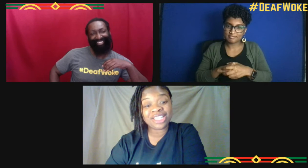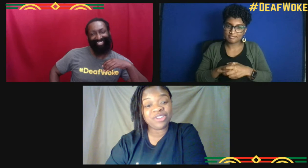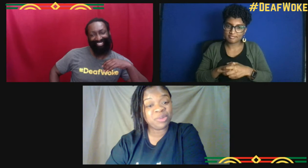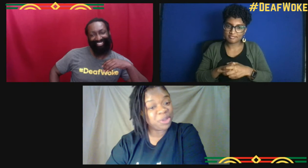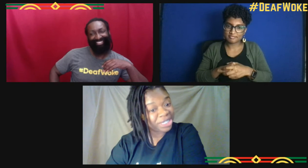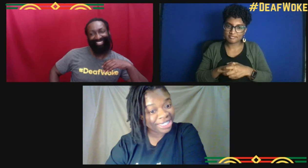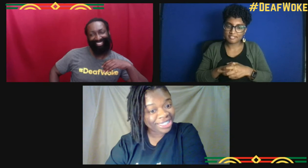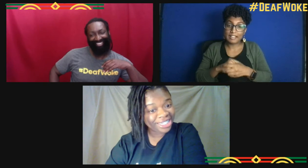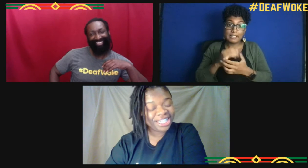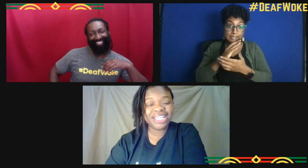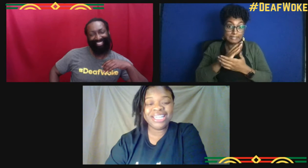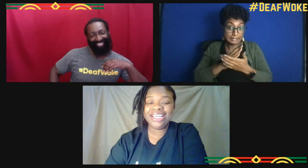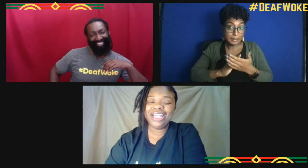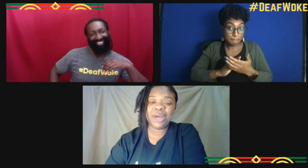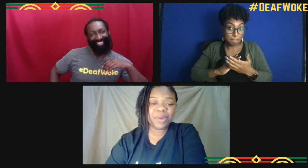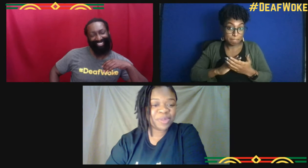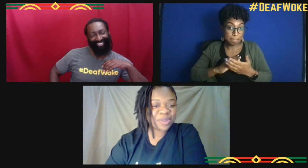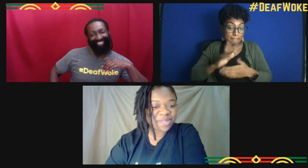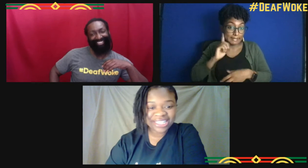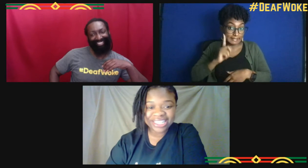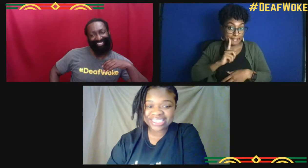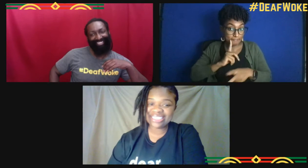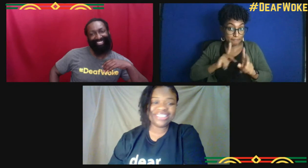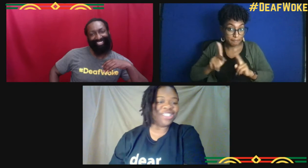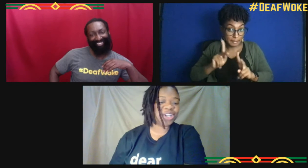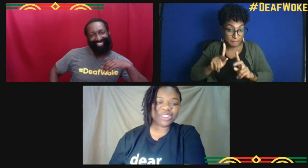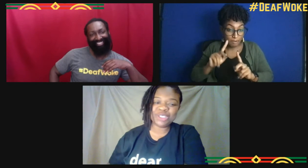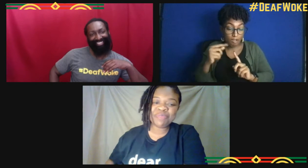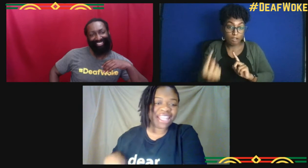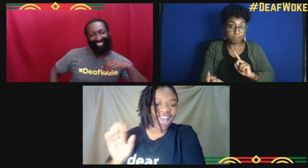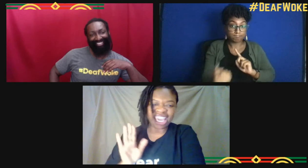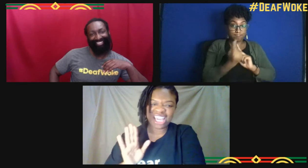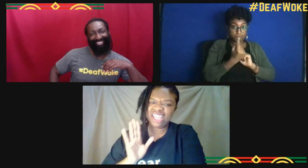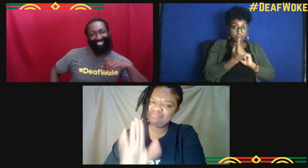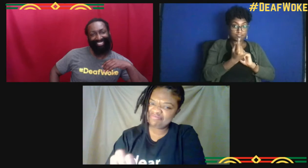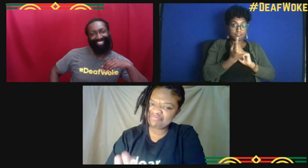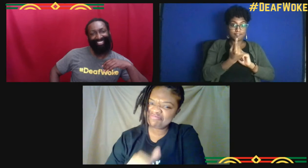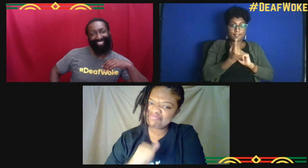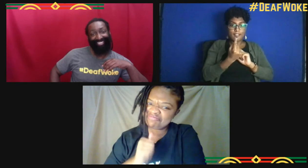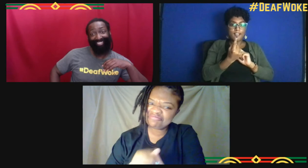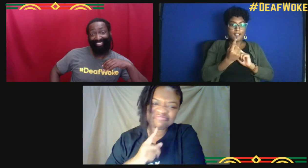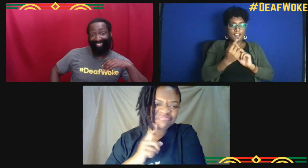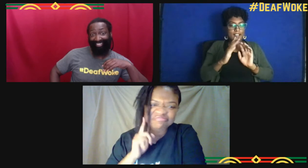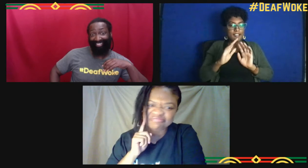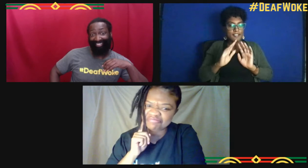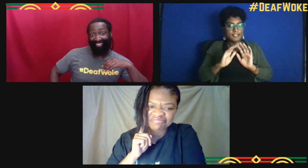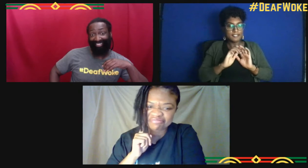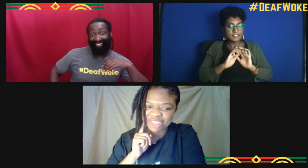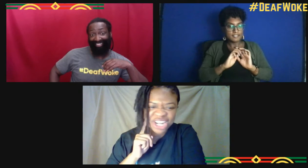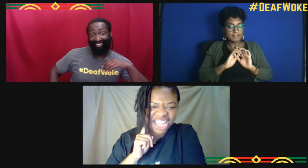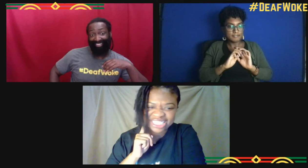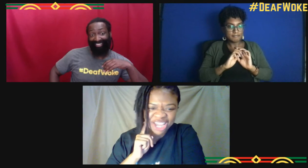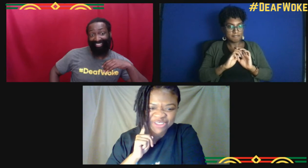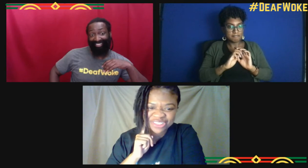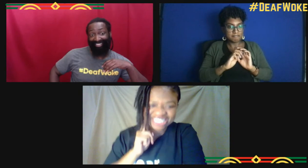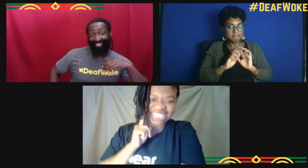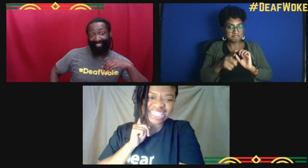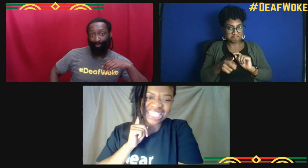in the deaf community come up to me and you know, just be like, you're not deaf.